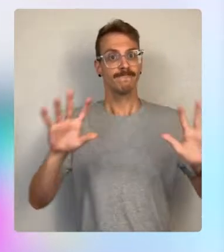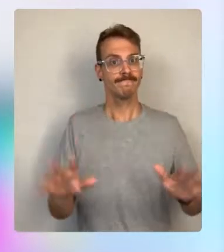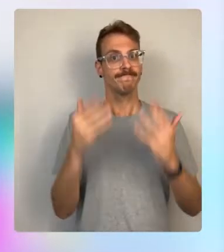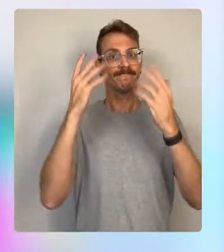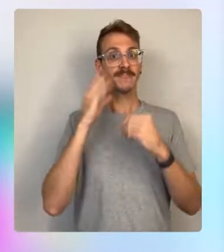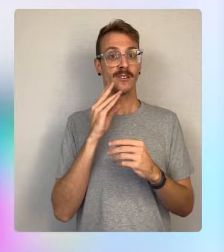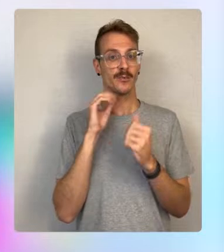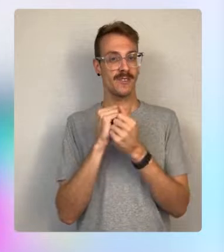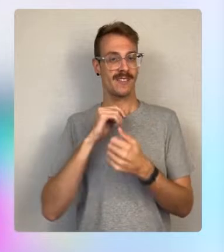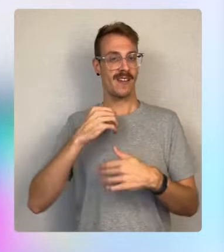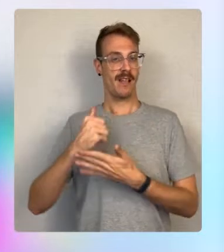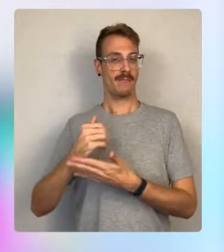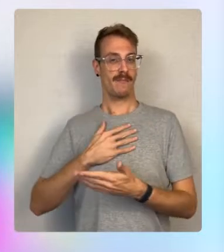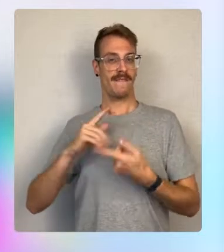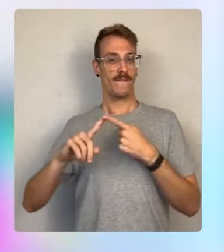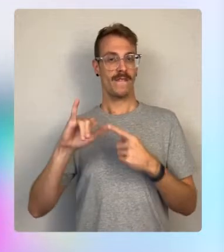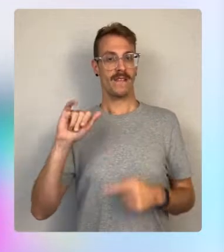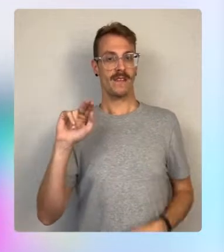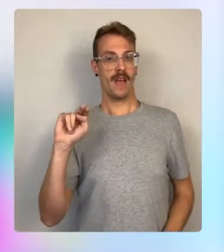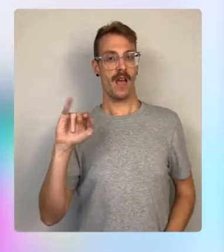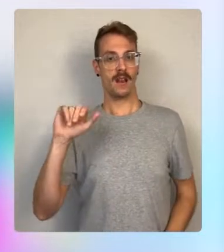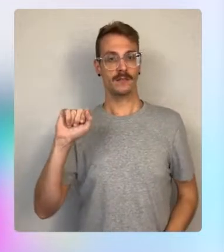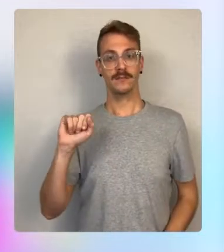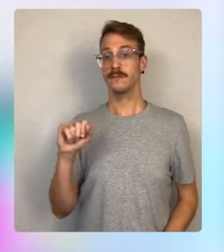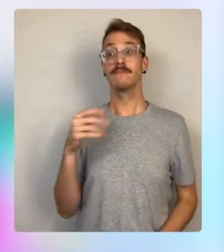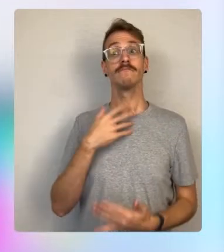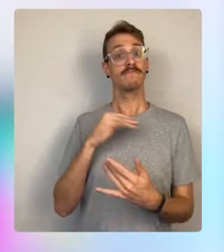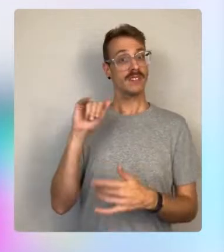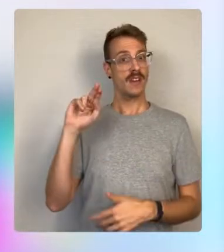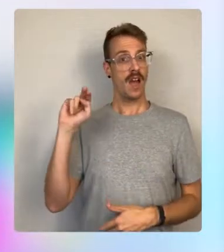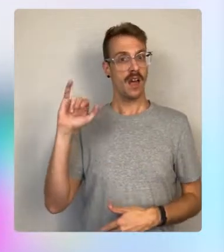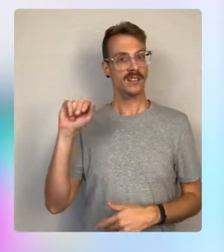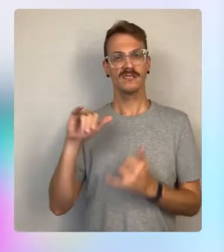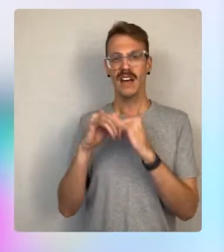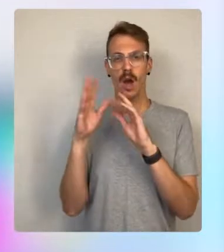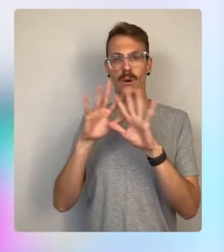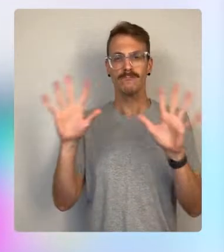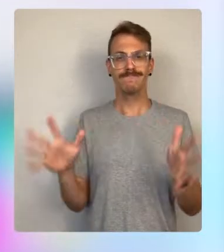with the help of my friend Yannis. Yannis, how do we make this world feel more alive?